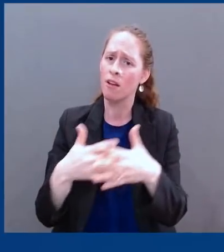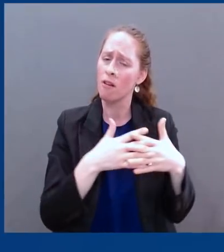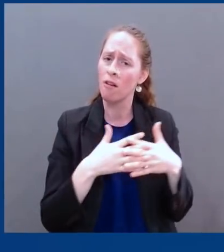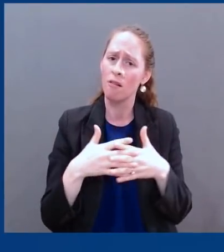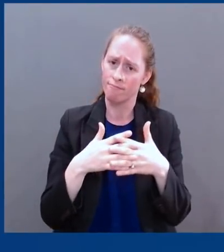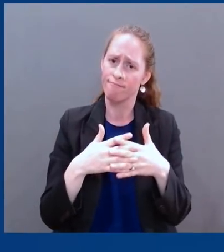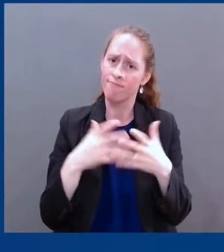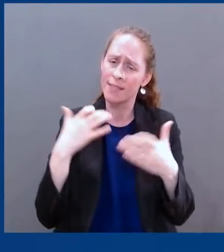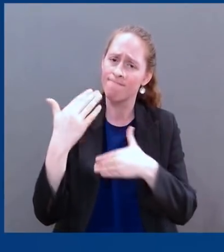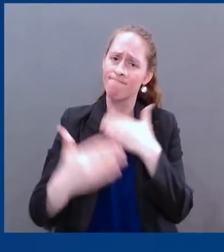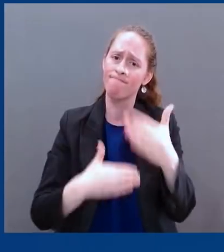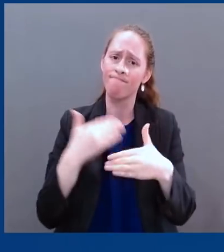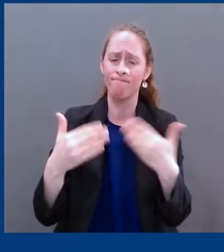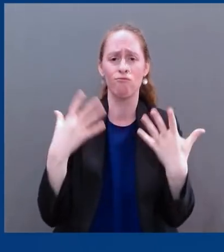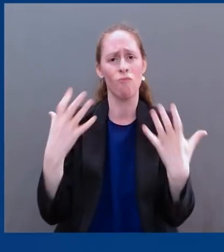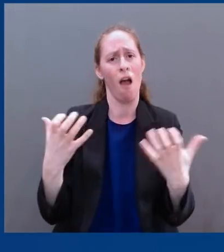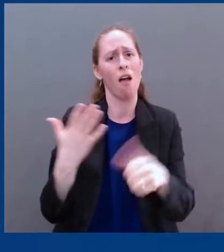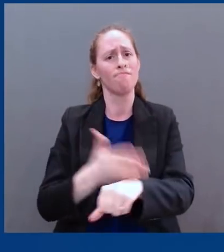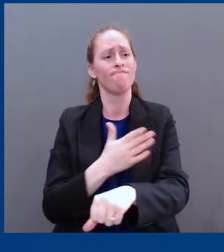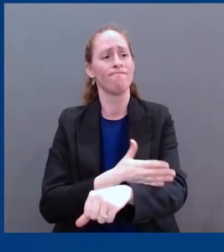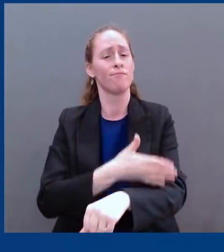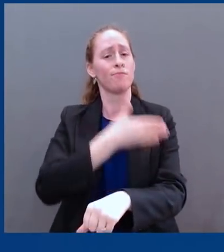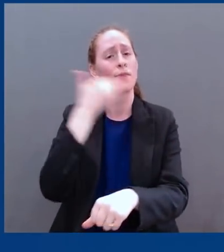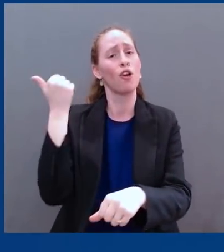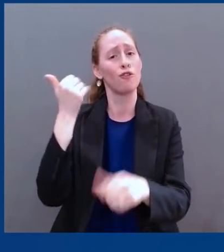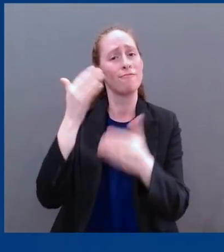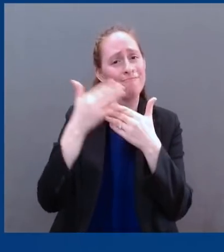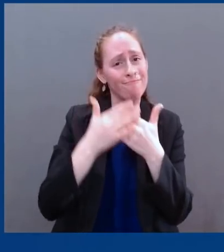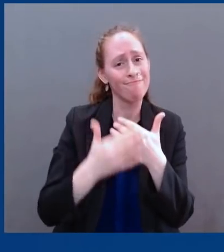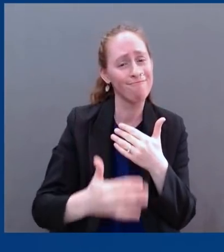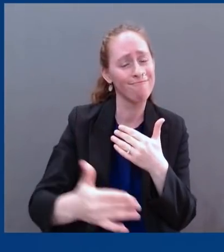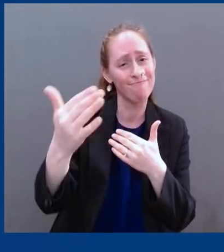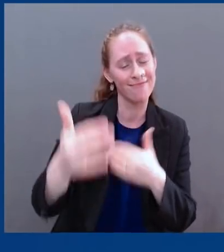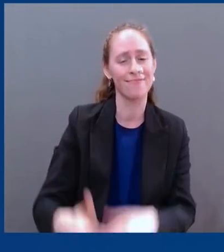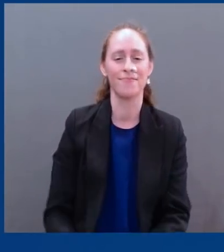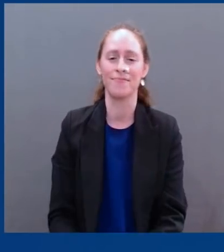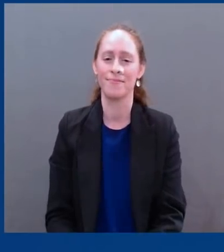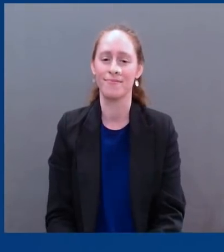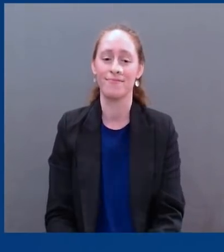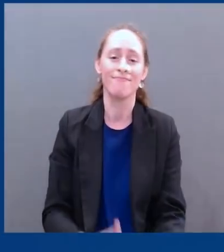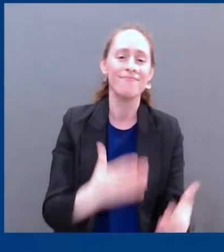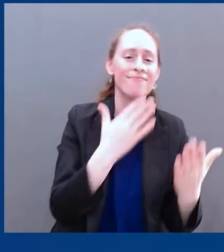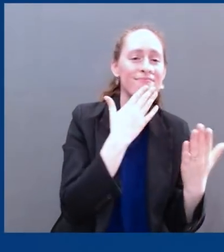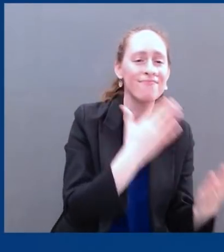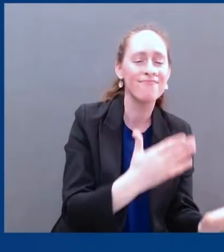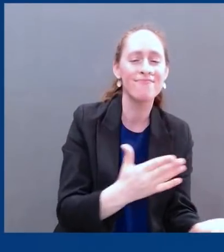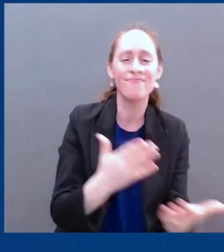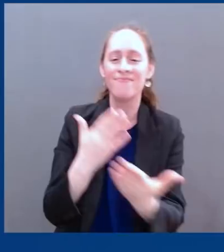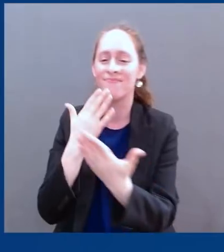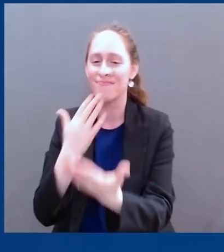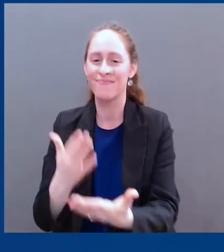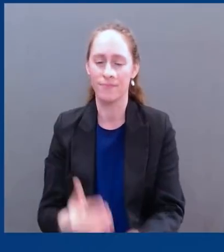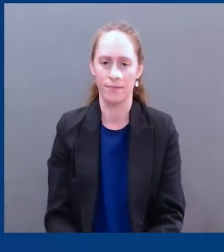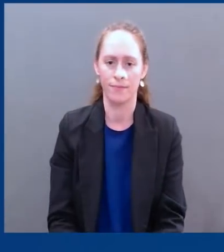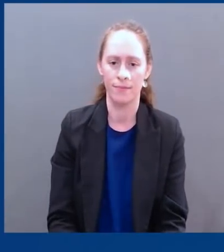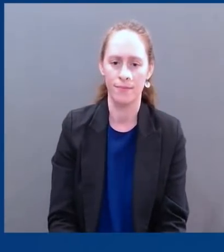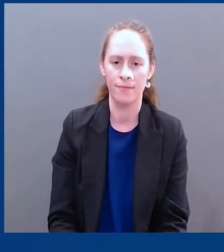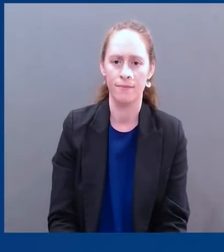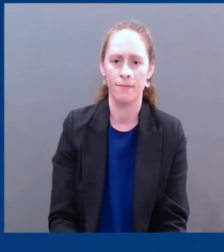Back to you, Jeff. Mr. Zients: Thanks, Secretary. I want to outline additional impacts that will occur over the coming weeks and months